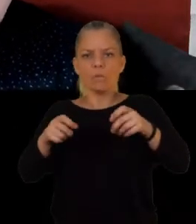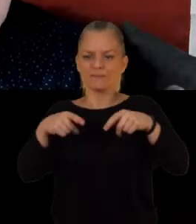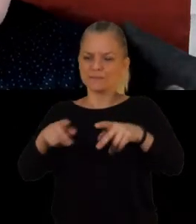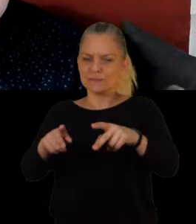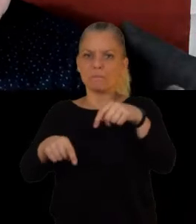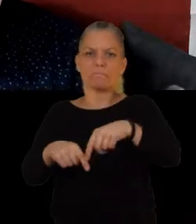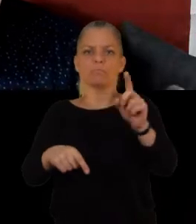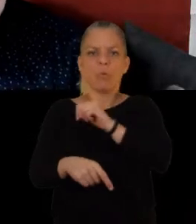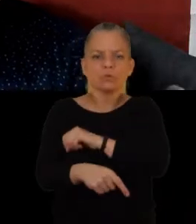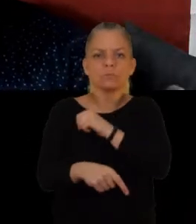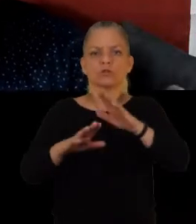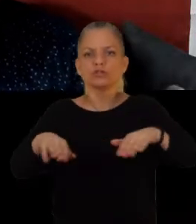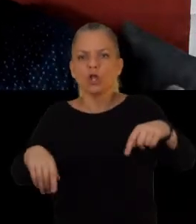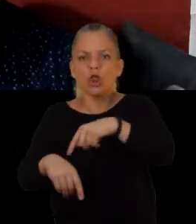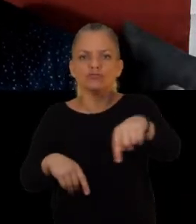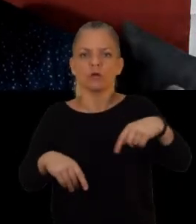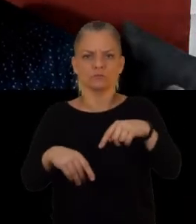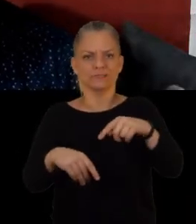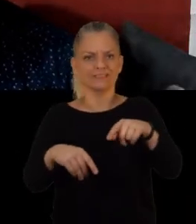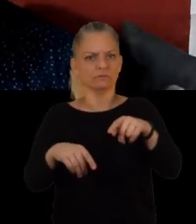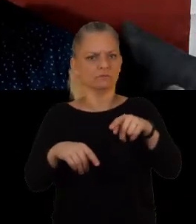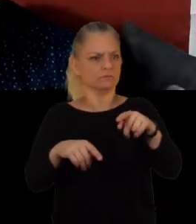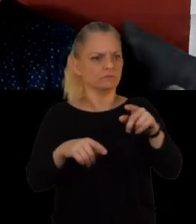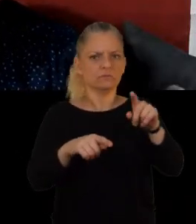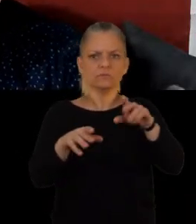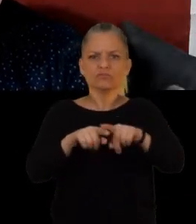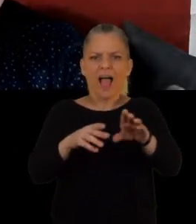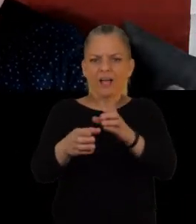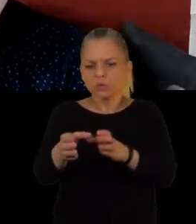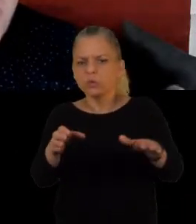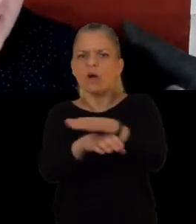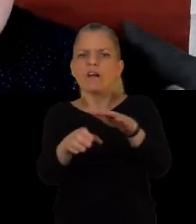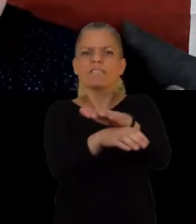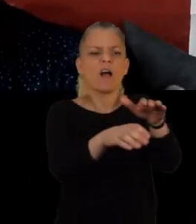formal system and hospitals and clinicians it was to talk about how this is not replacing anything